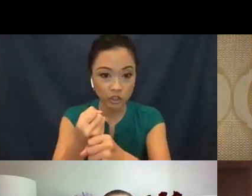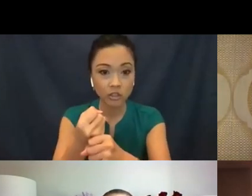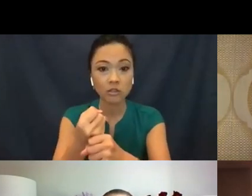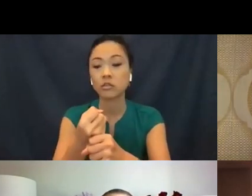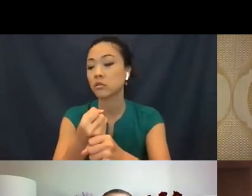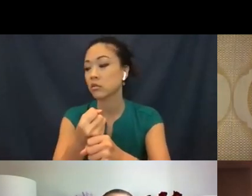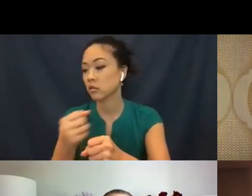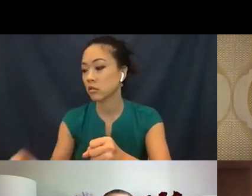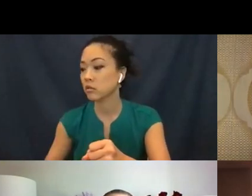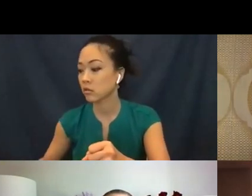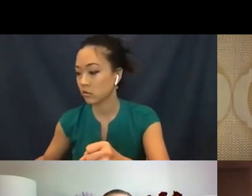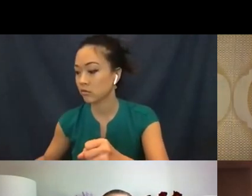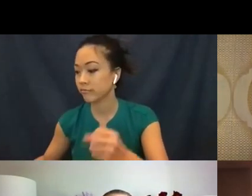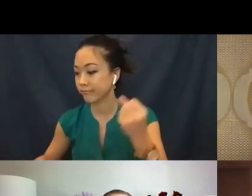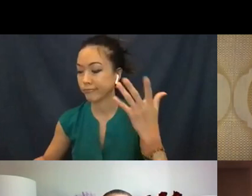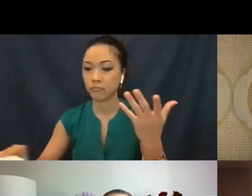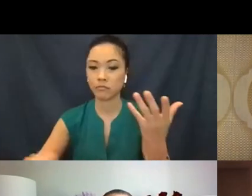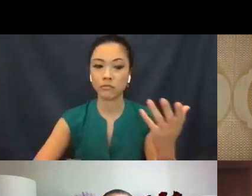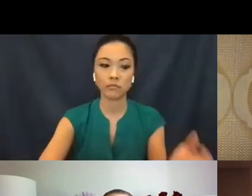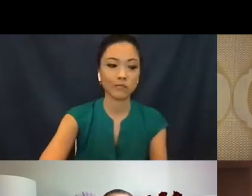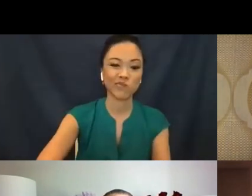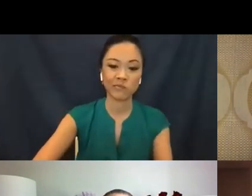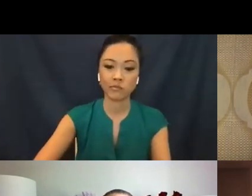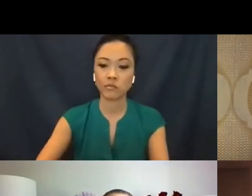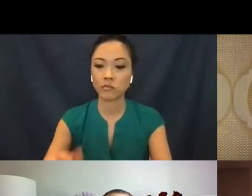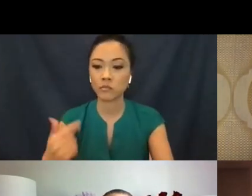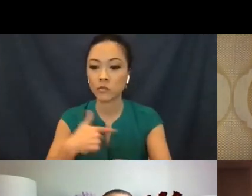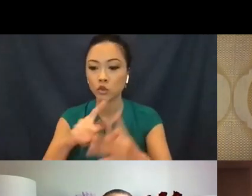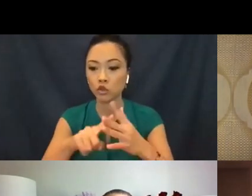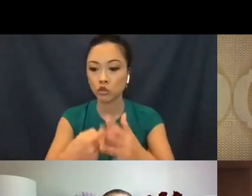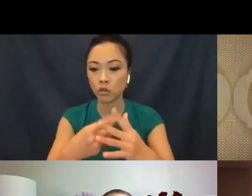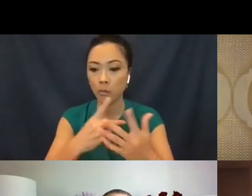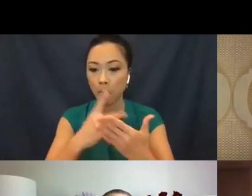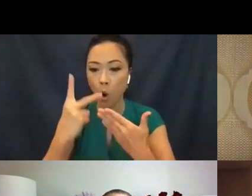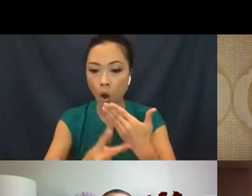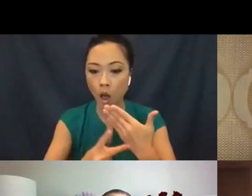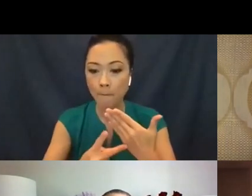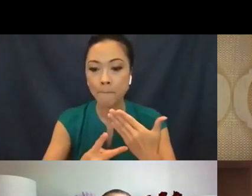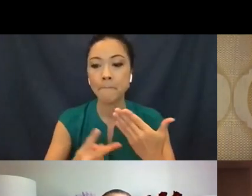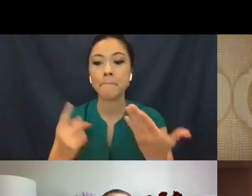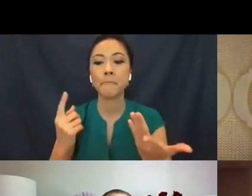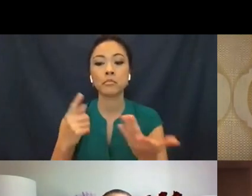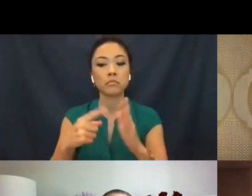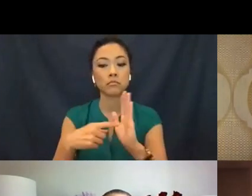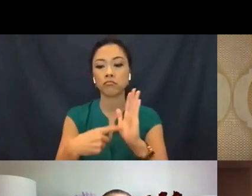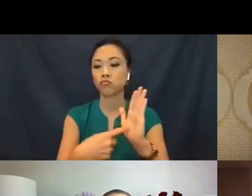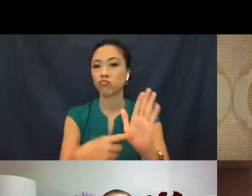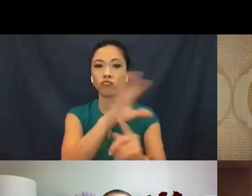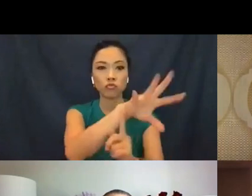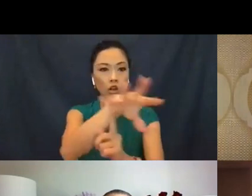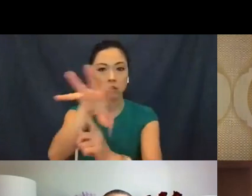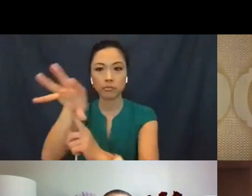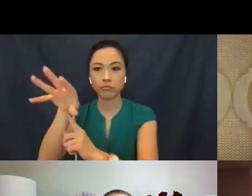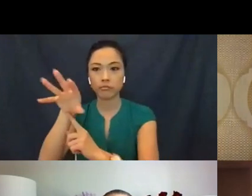other things, we started a program where we document projects with multicamera shots and